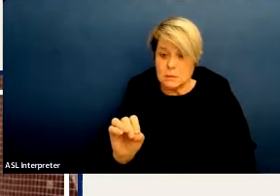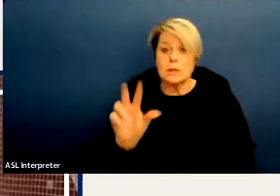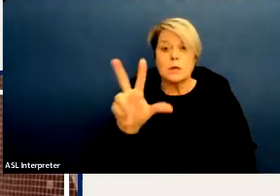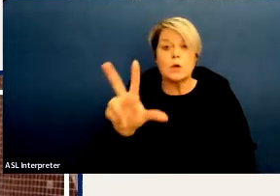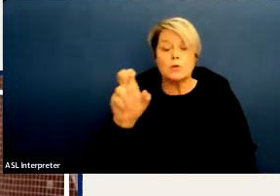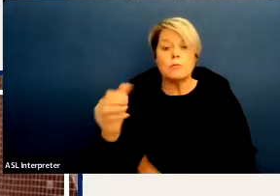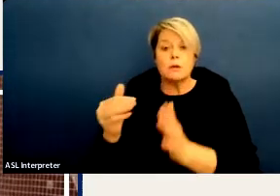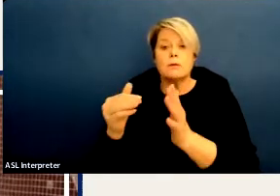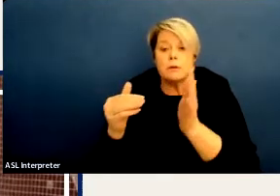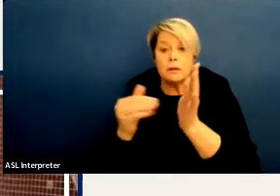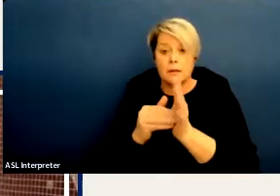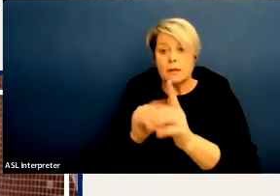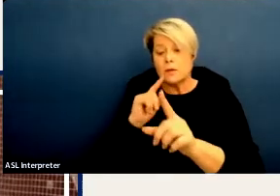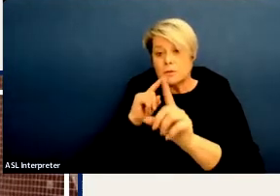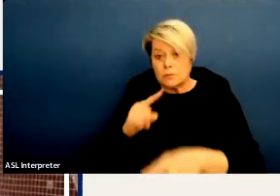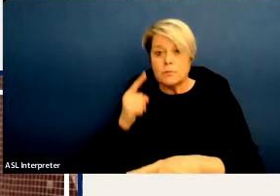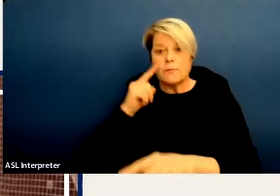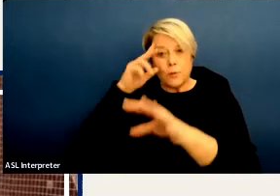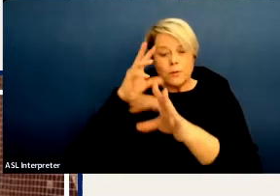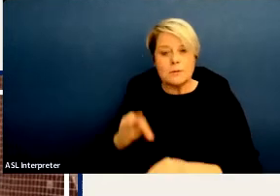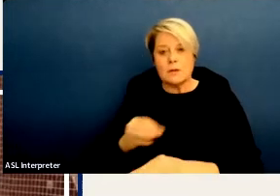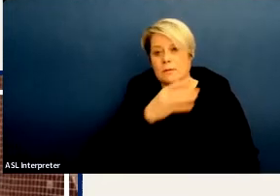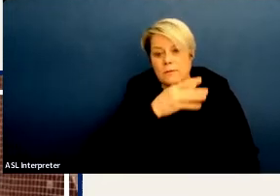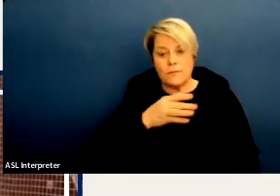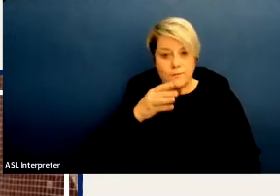they represented 38 percent of, about 30,000